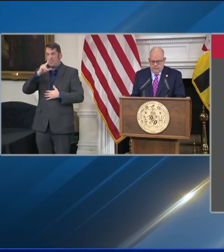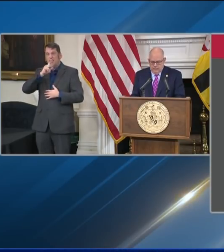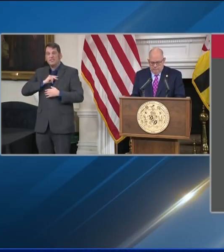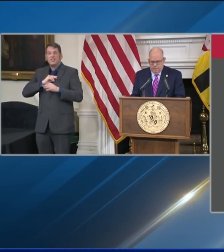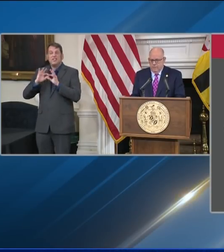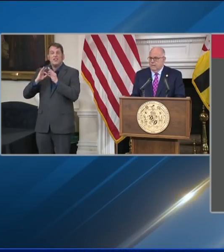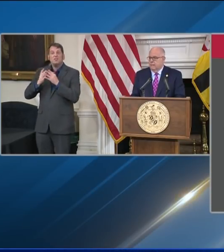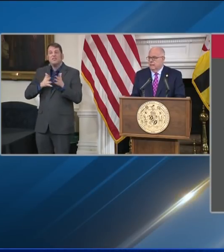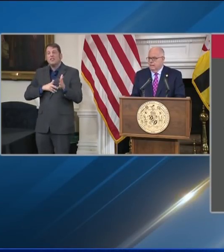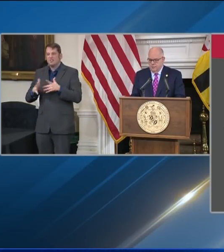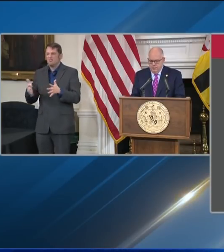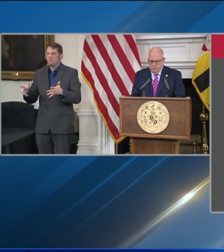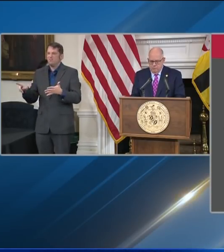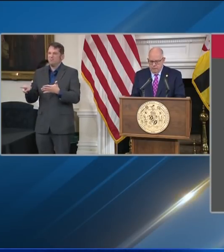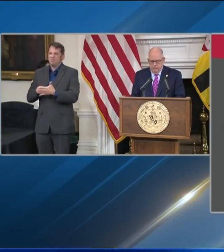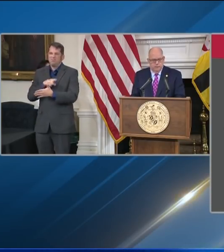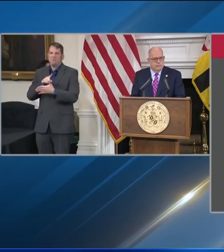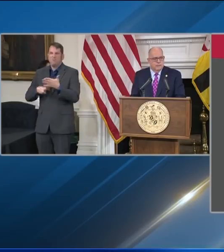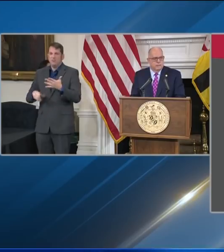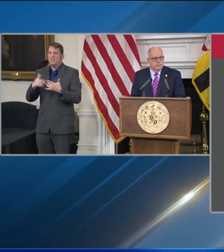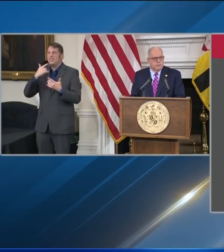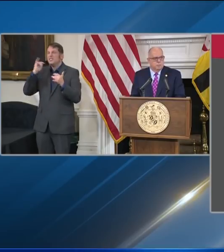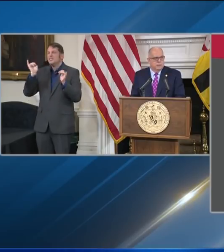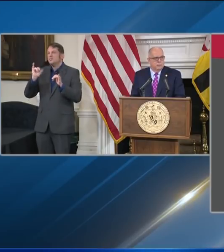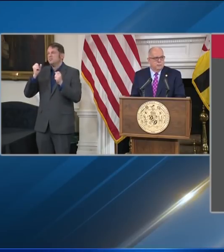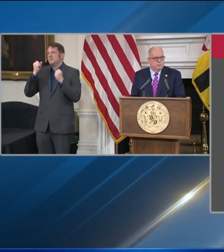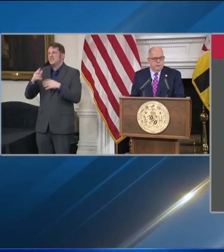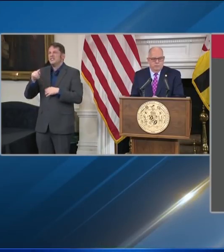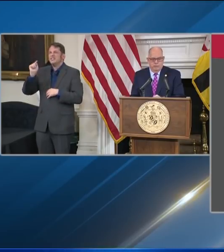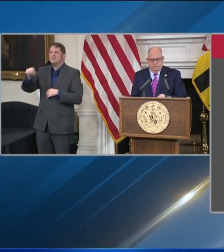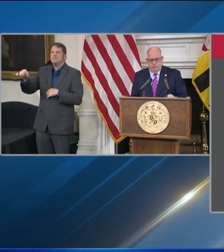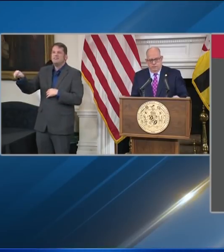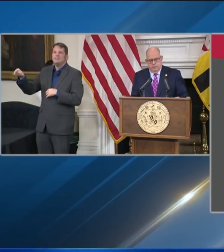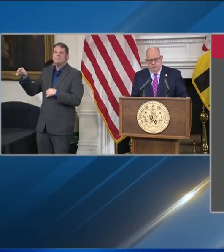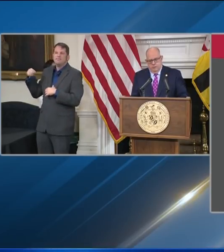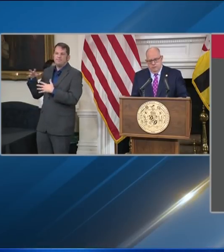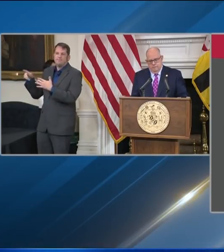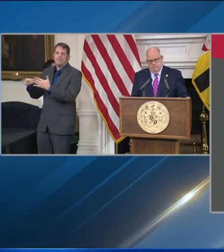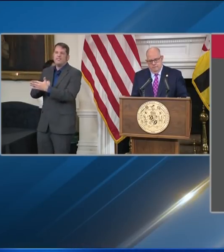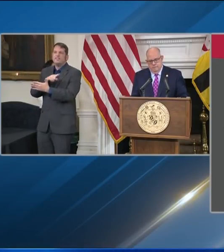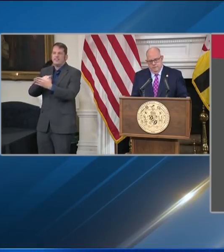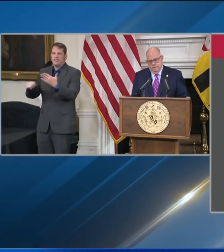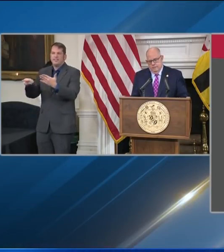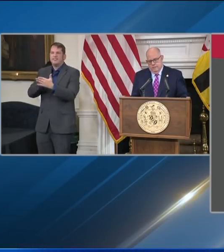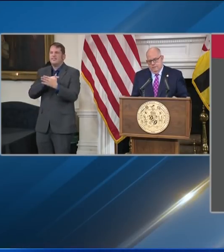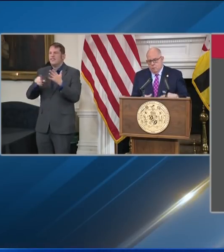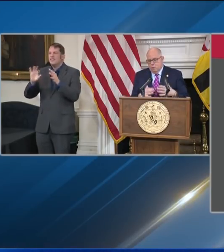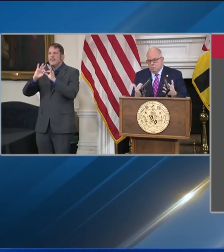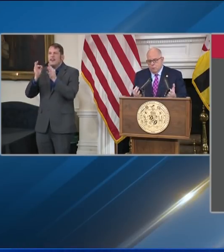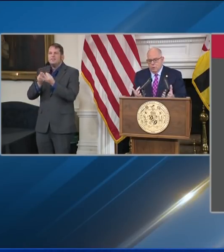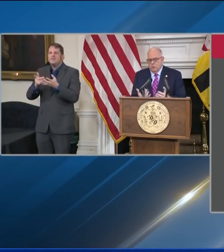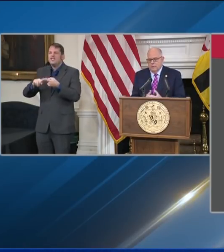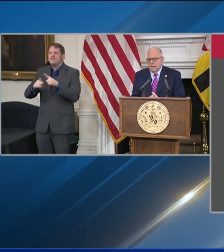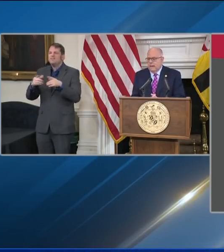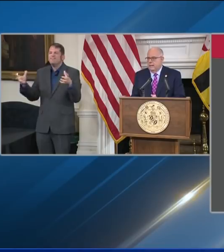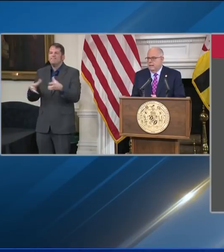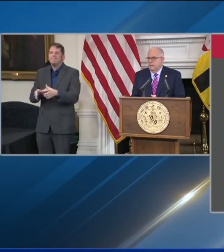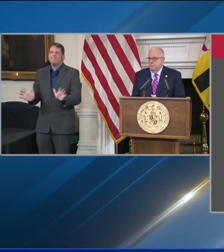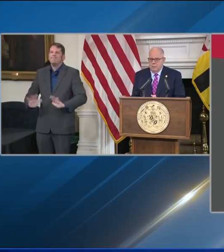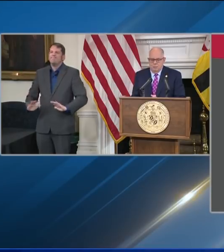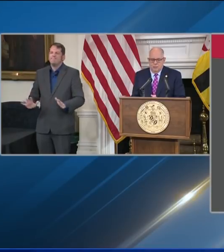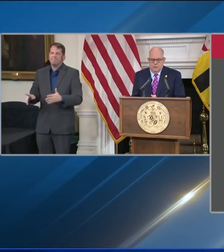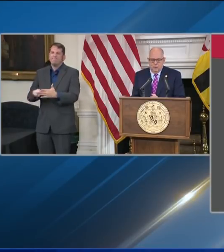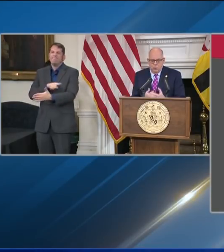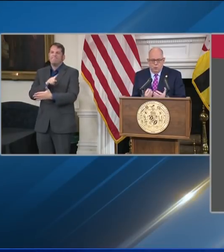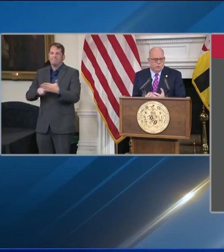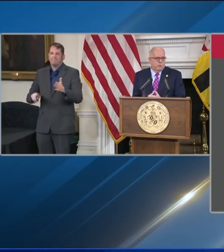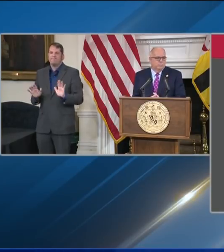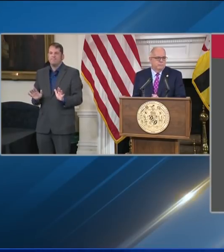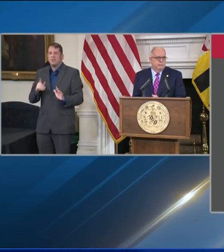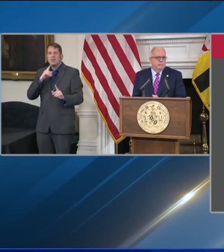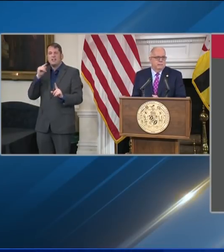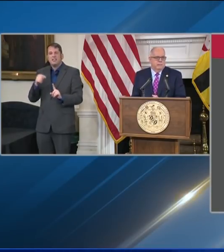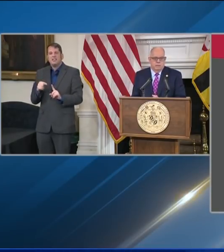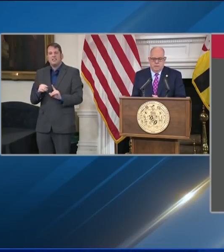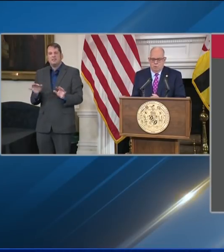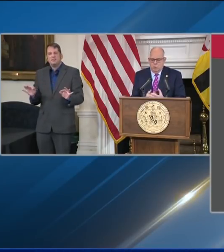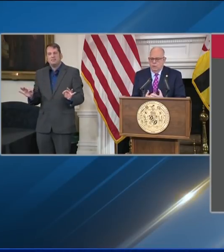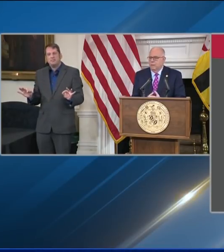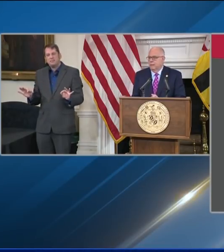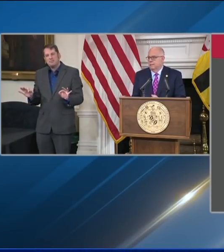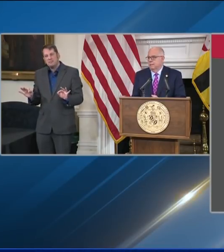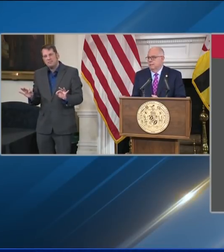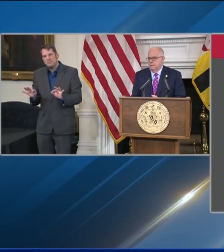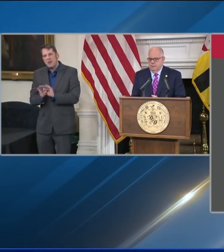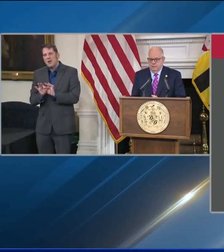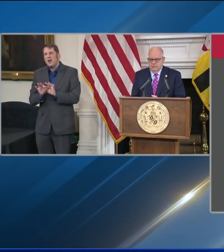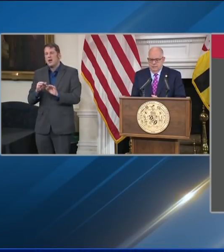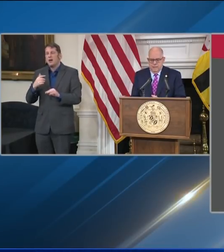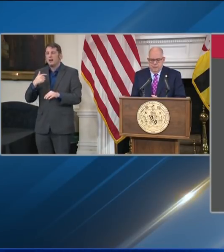SINCE THEN I’VE HEARD FROM HUNDREDS OF PEOPLE WHO HAVE SAID THAT THEY HAVE DECIDED TO CANCEL THEIR PLANS TO CELEBRATE WITH FAMILY AND FRIENDS THIS YEAR.